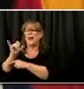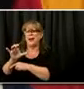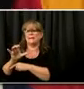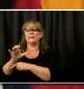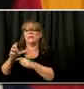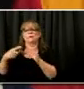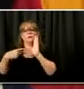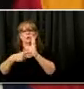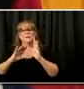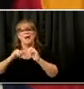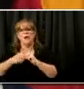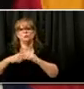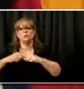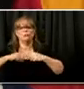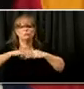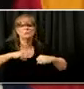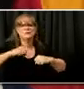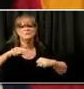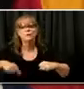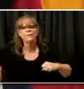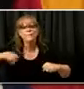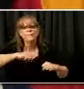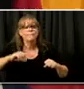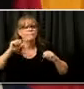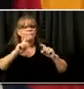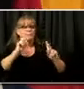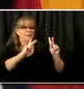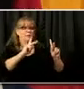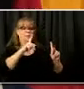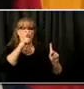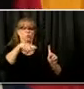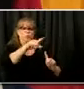and i think that's incredibly important part of this conversation today because i think our